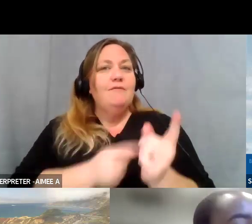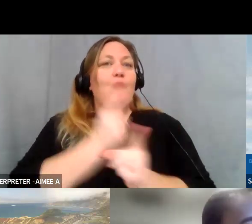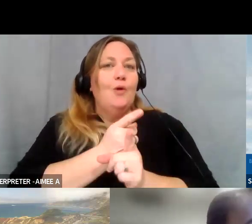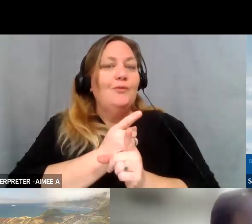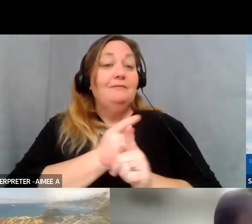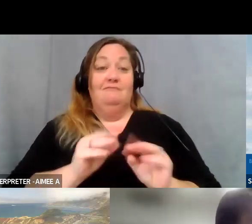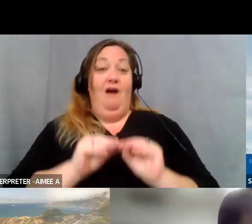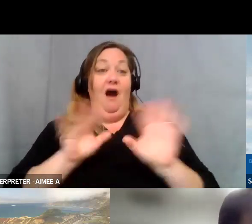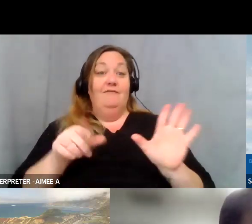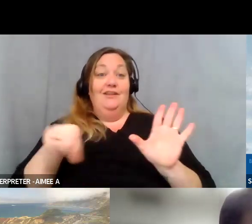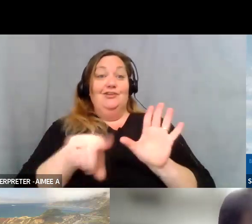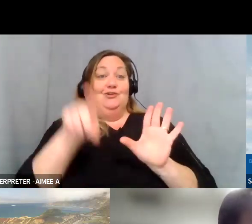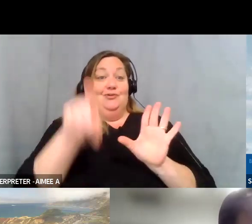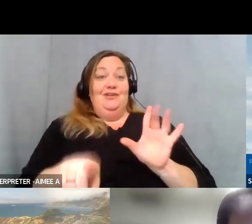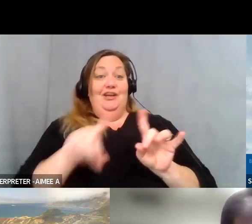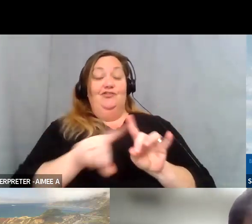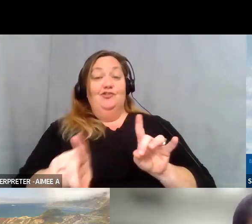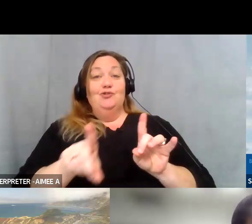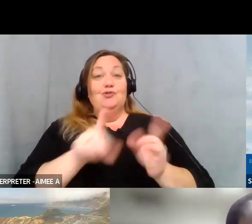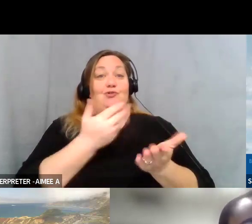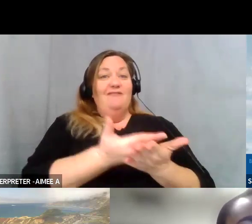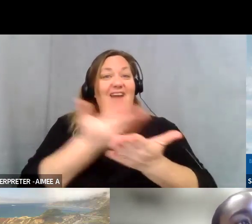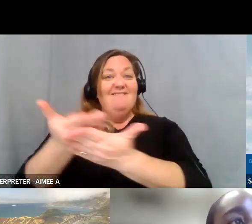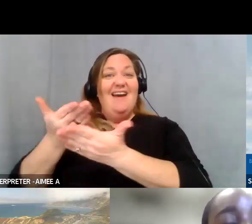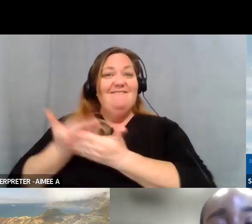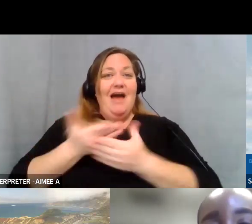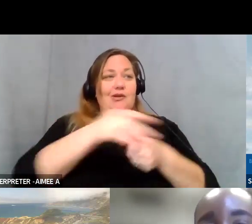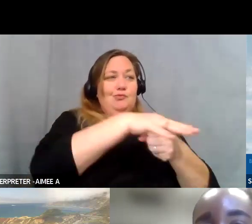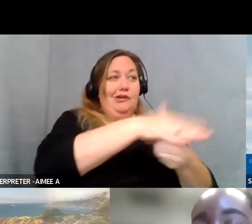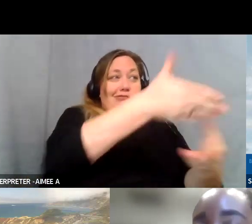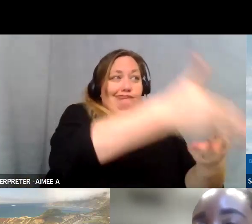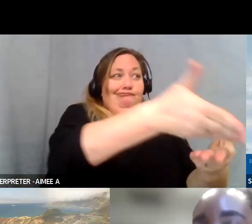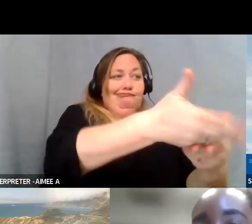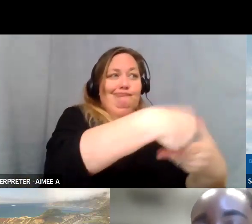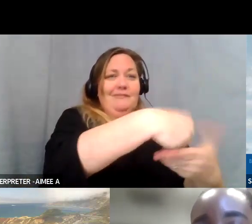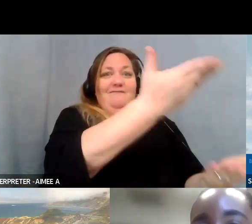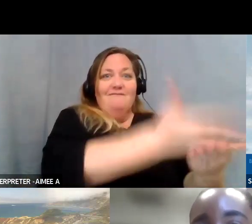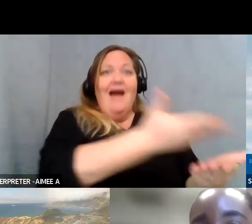you'll need to bet that out from region to region but definitely, I feel like counties do have the